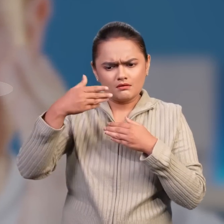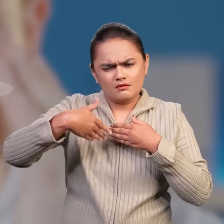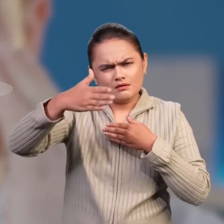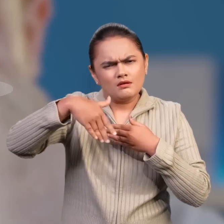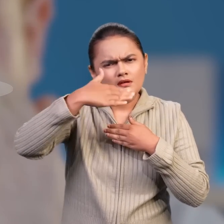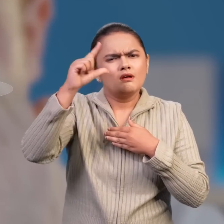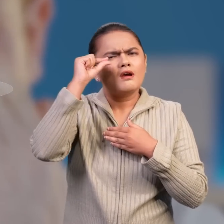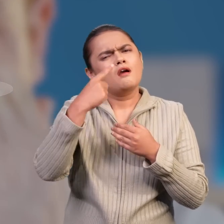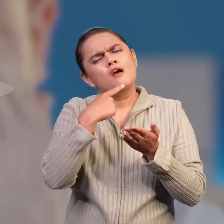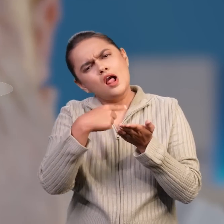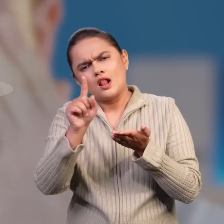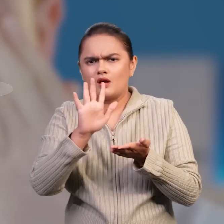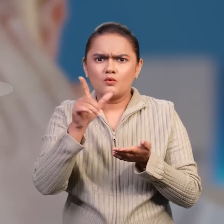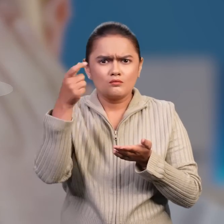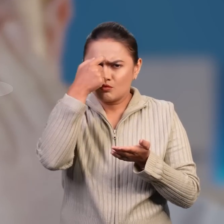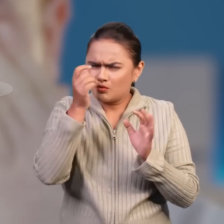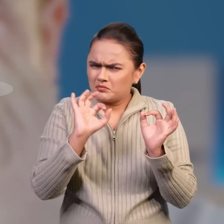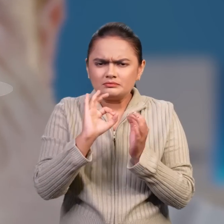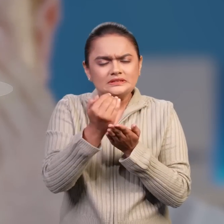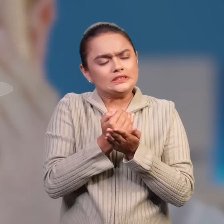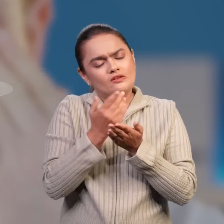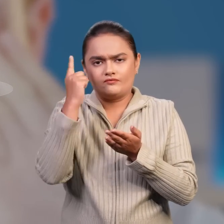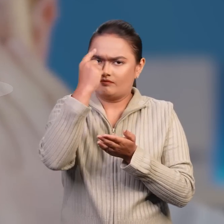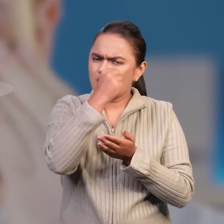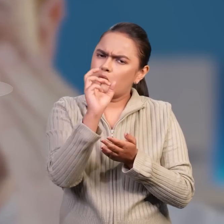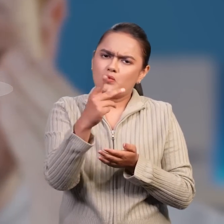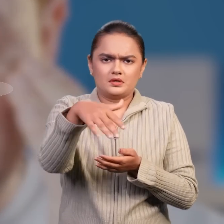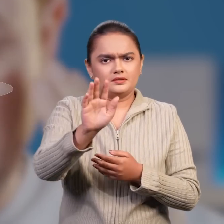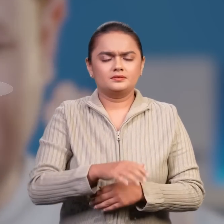We can use this for an extended period of time. These are perfectly safe drops.